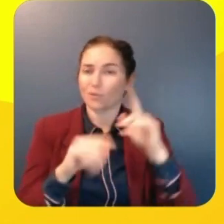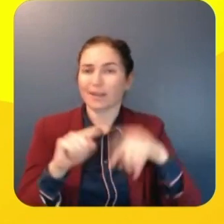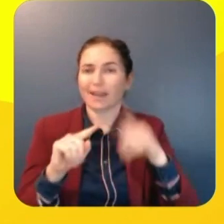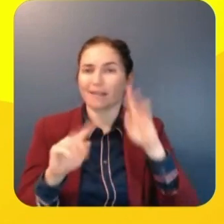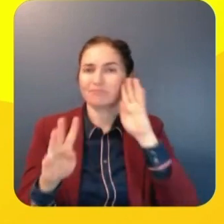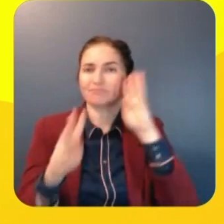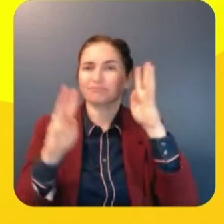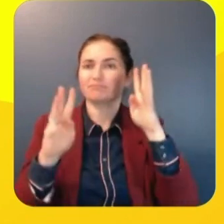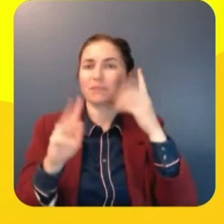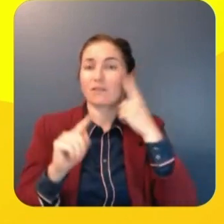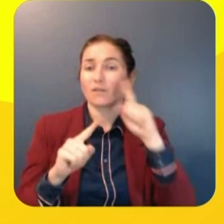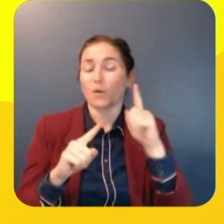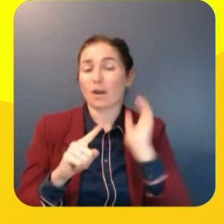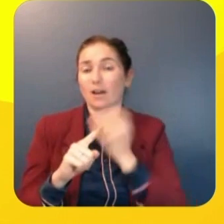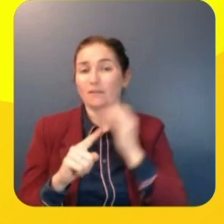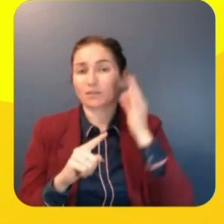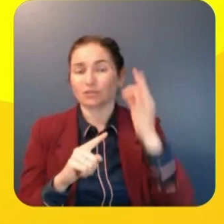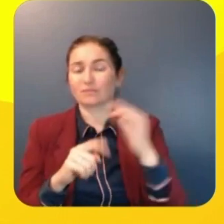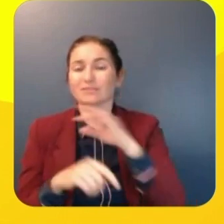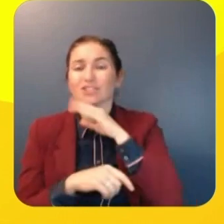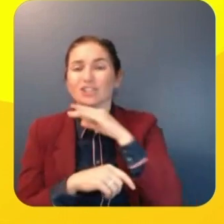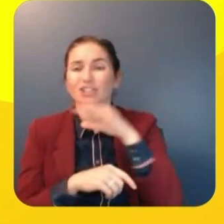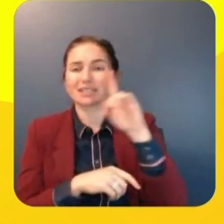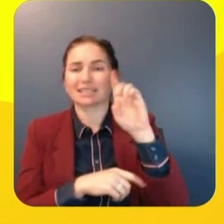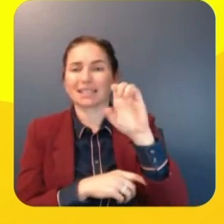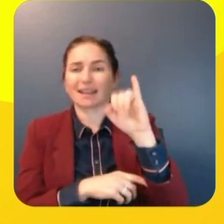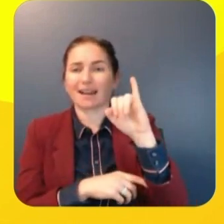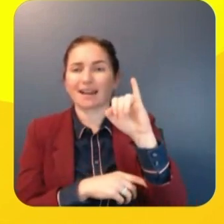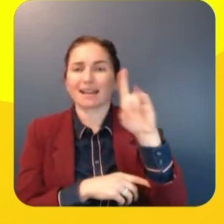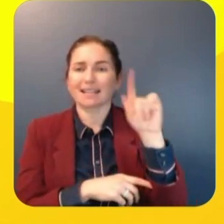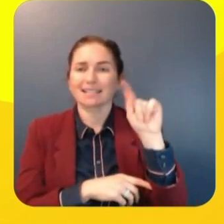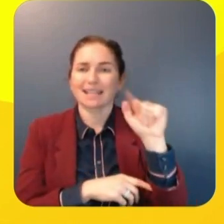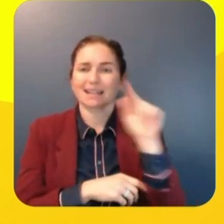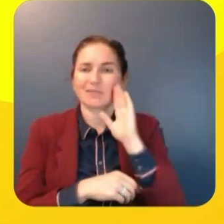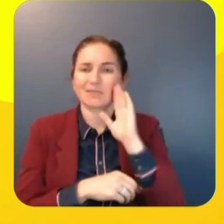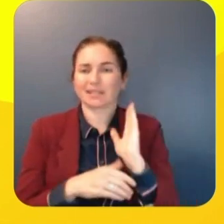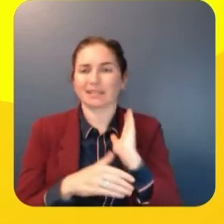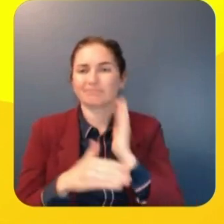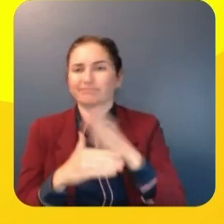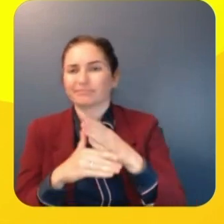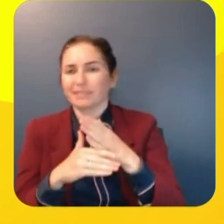Dirty DEI data not only undermines belonging, but also the expertise of tech